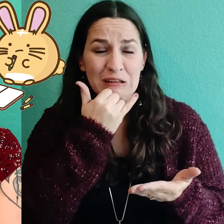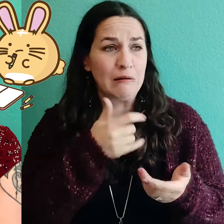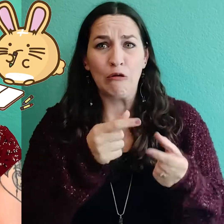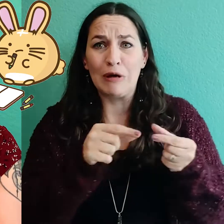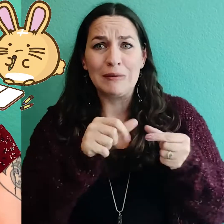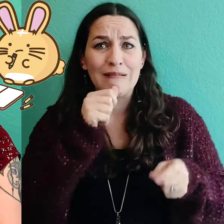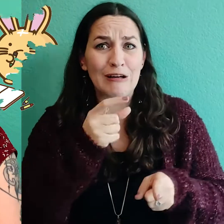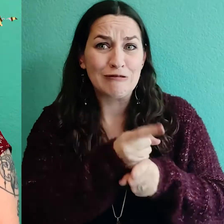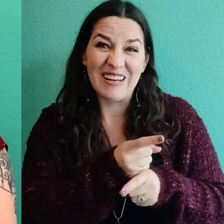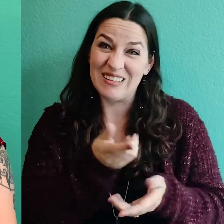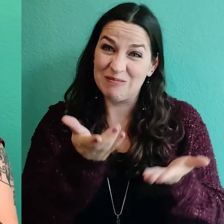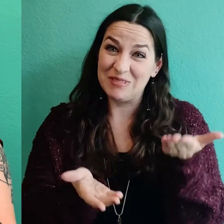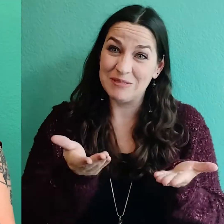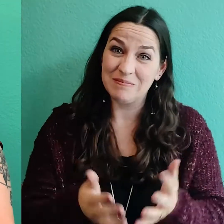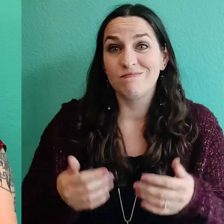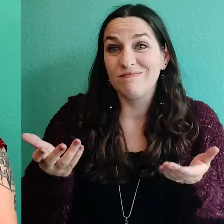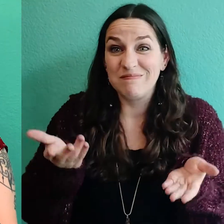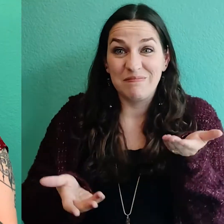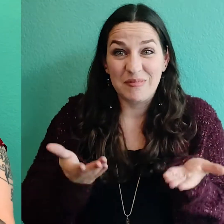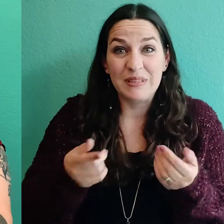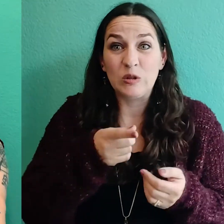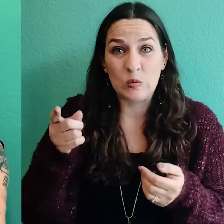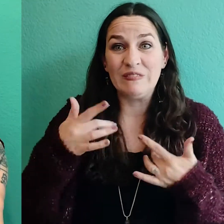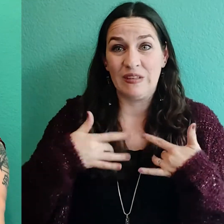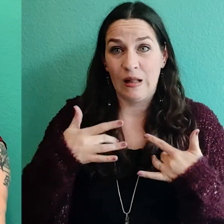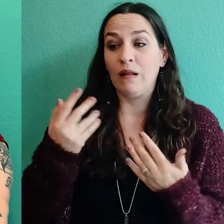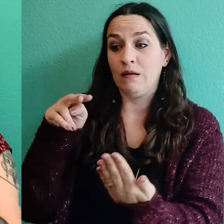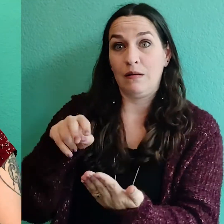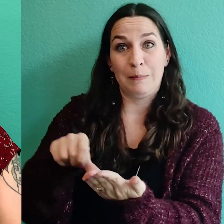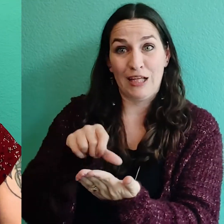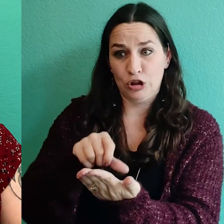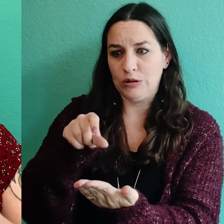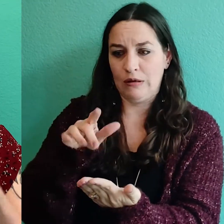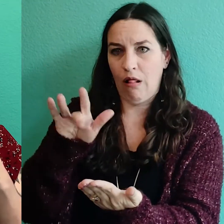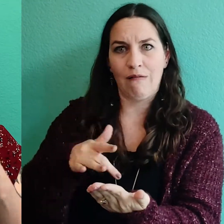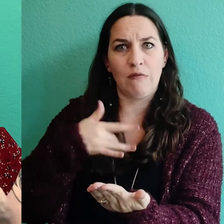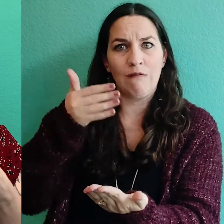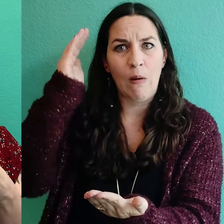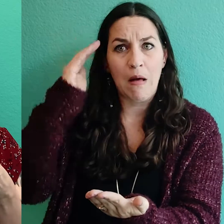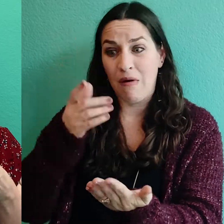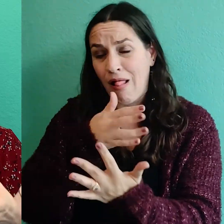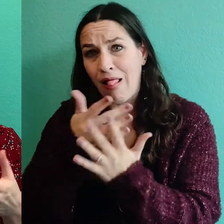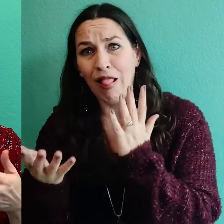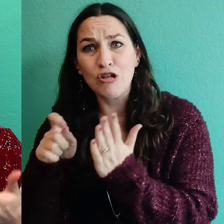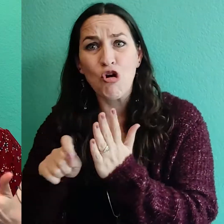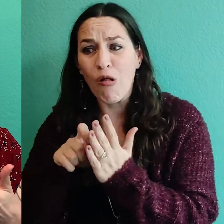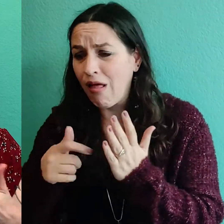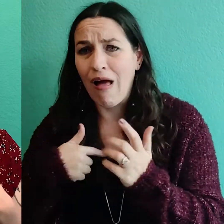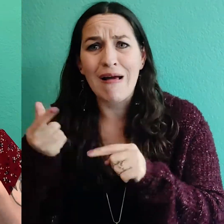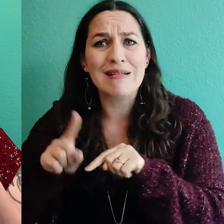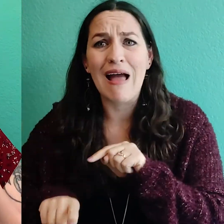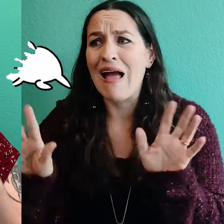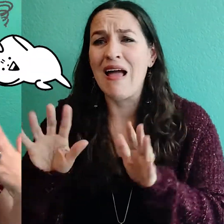grammar, or your spelling. You might be a journalling overthinker if the thought of filling an entire journal seems so